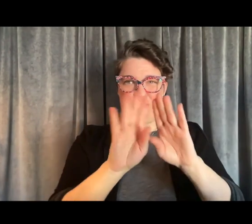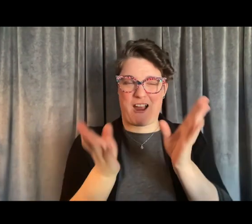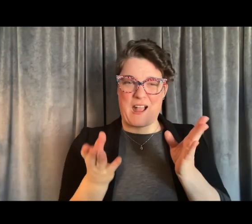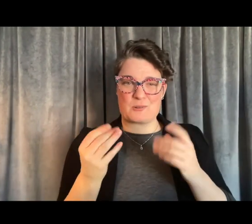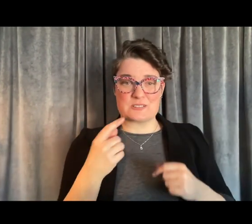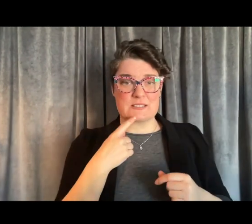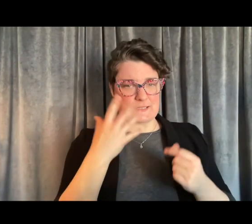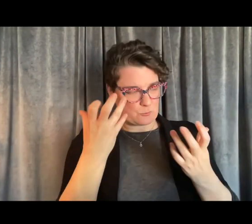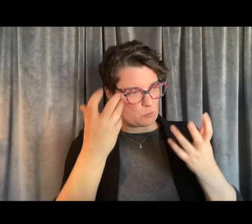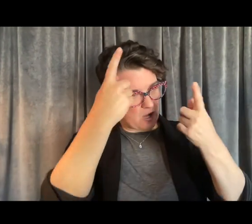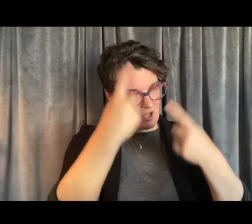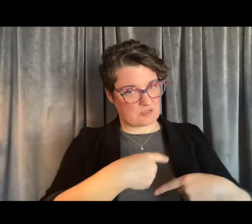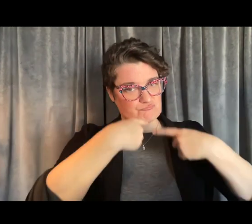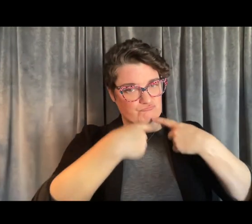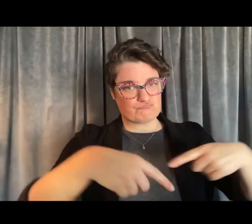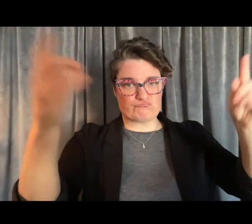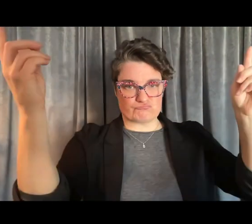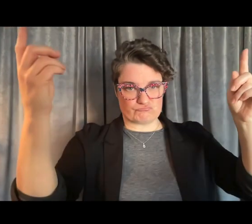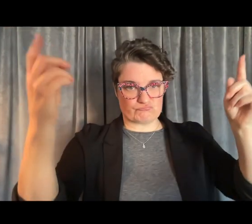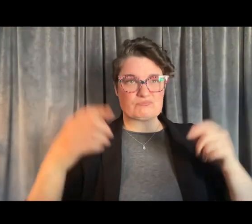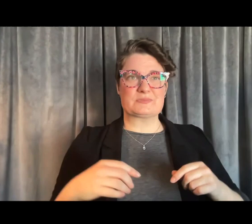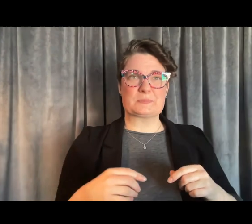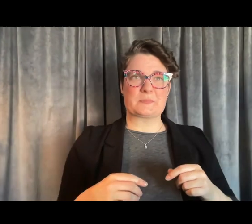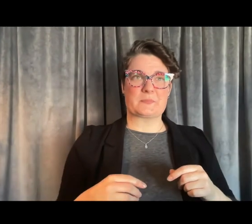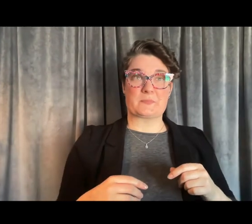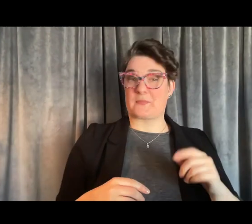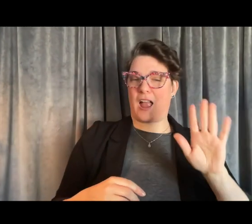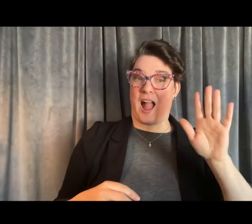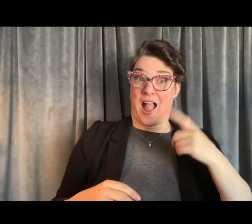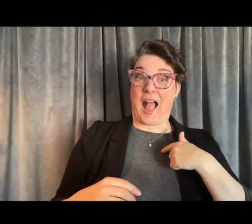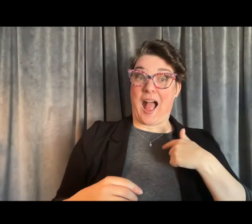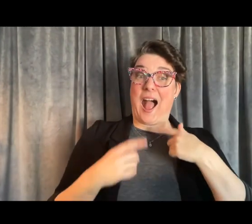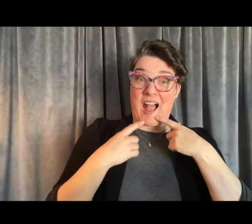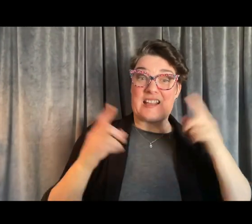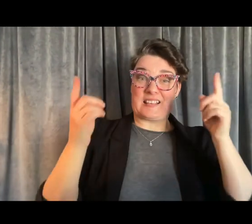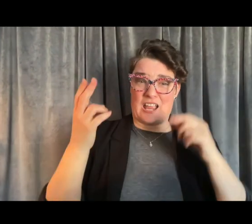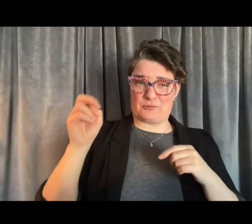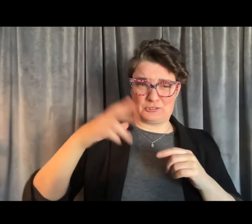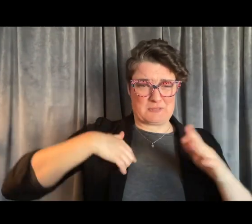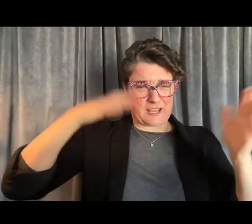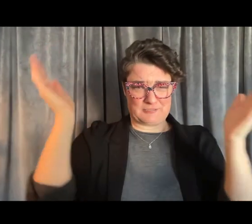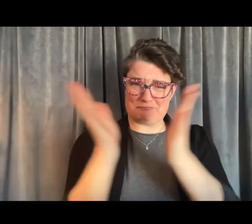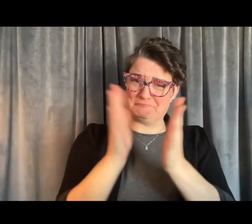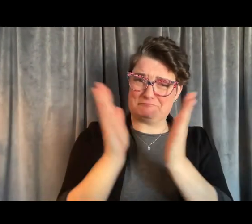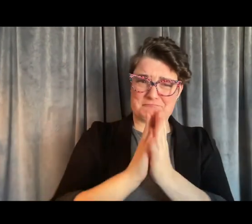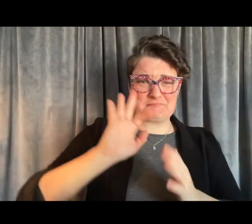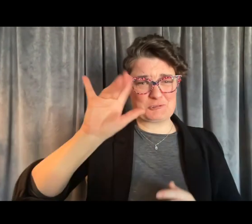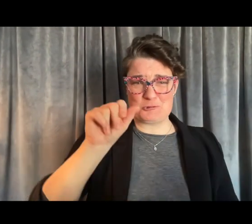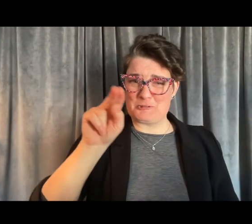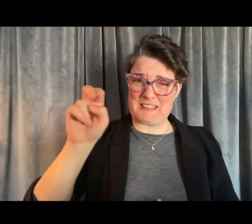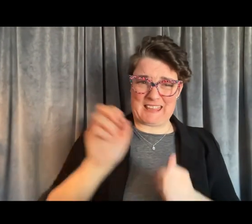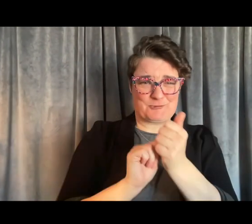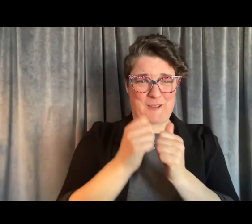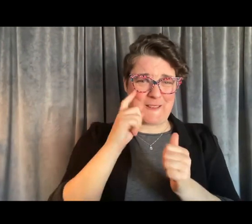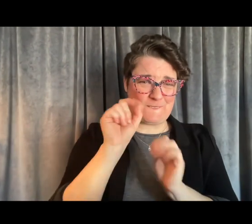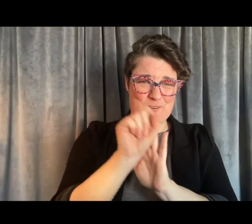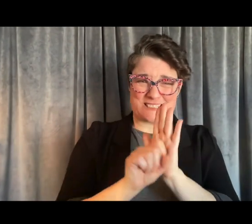And was like, I would like to make an announcement. And Rebekah: Well I announced her. I was like, Julanne's running for state Senate